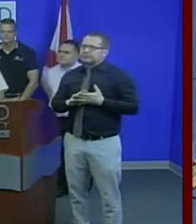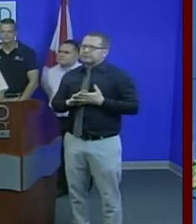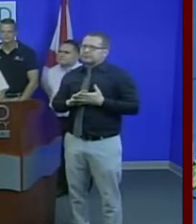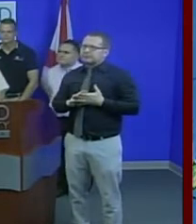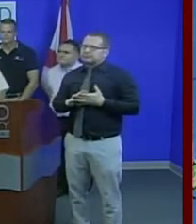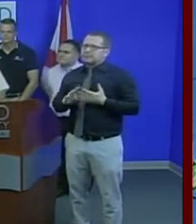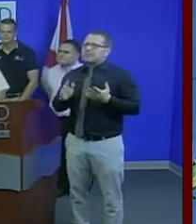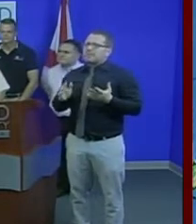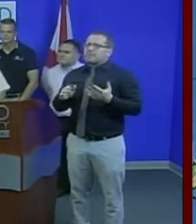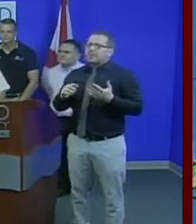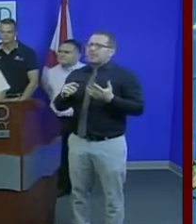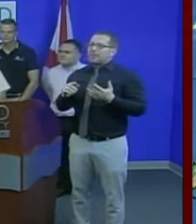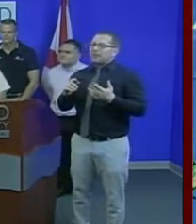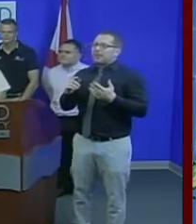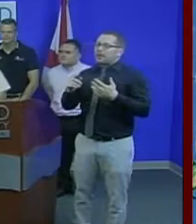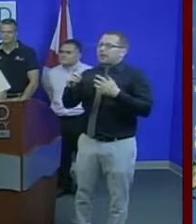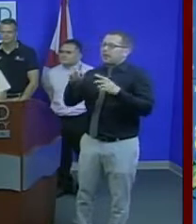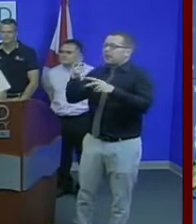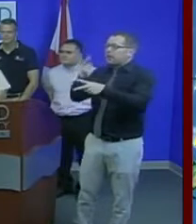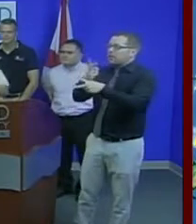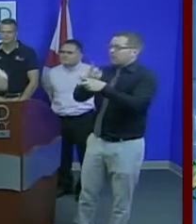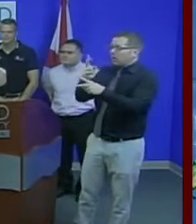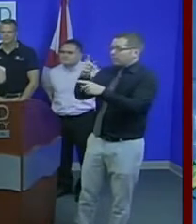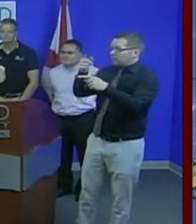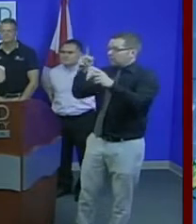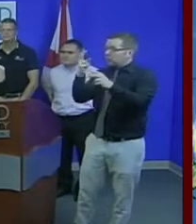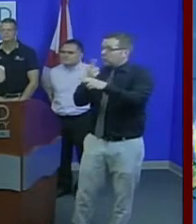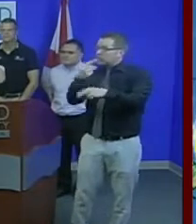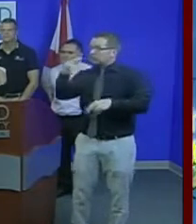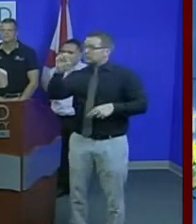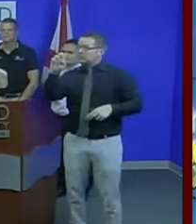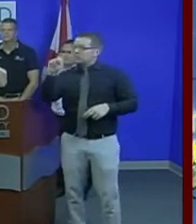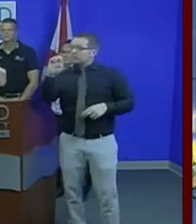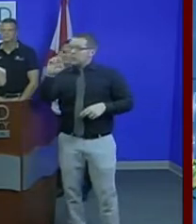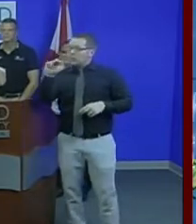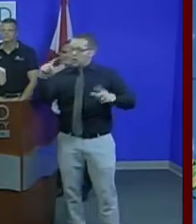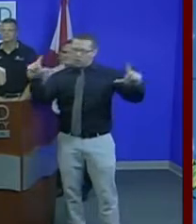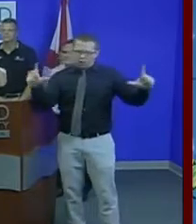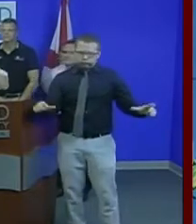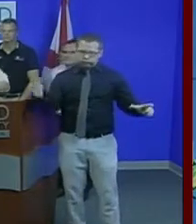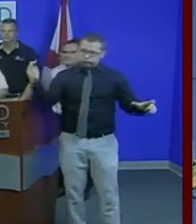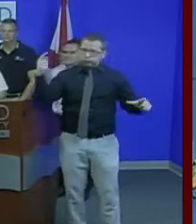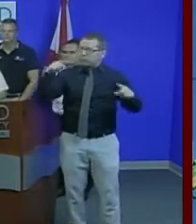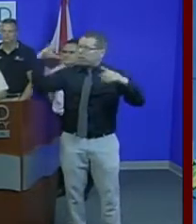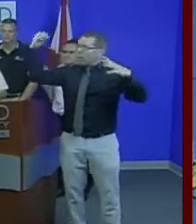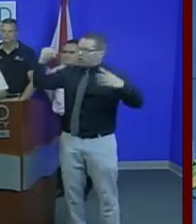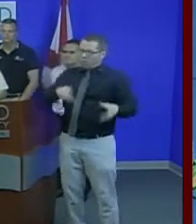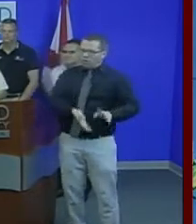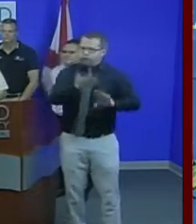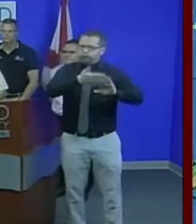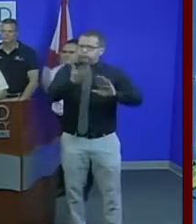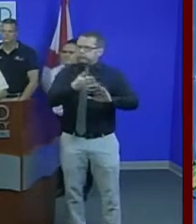ODORLESS AND COLORLESS AND IS THE SAME THING APPLIES TO THE USE OF GENERATORS. VARIOUS INJURIES CAN COME FROM